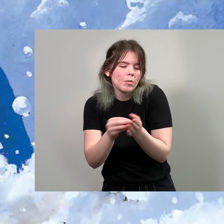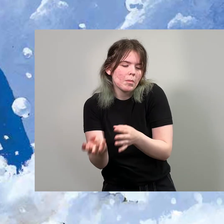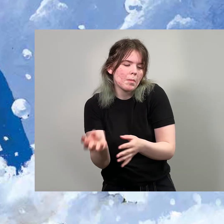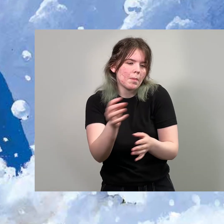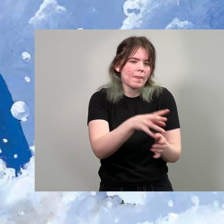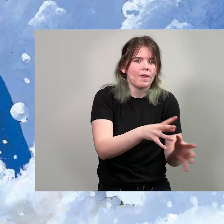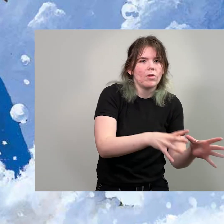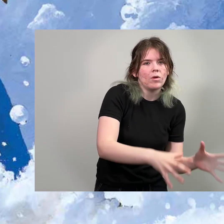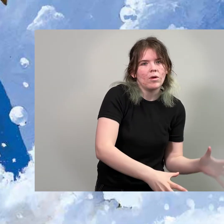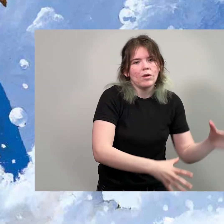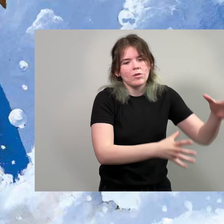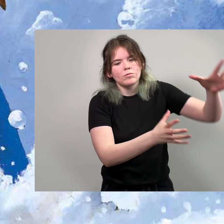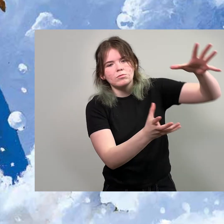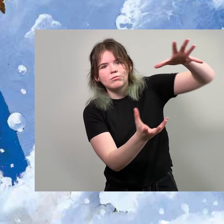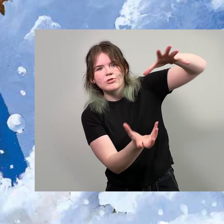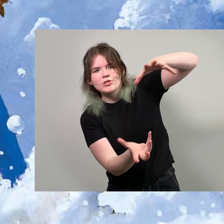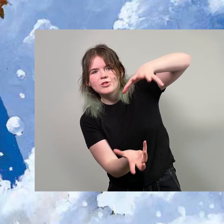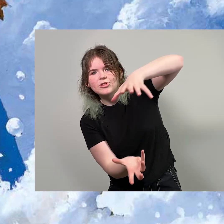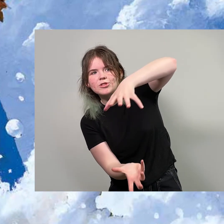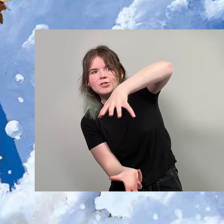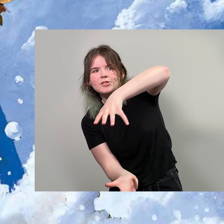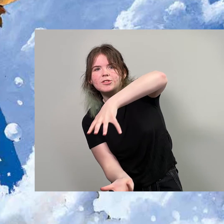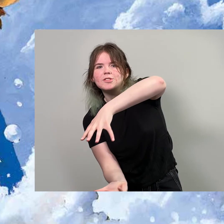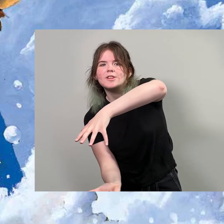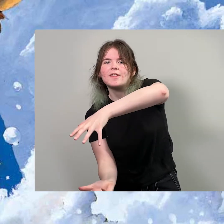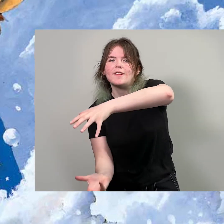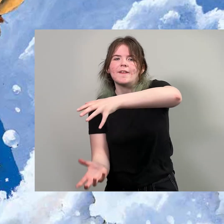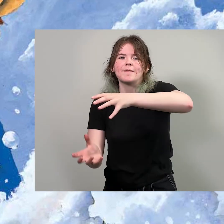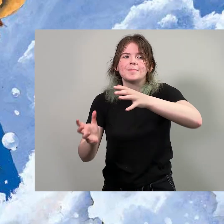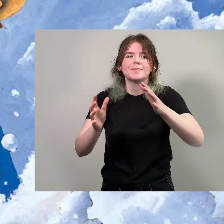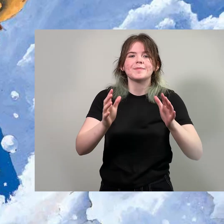deep mist puddle in the rocks then she flipped her tail and swam away.